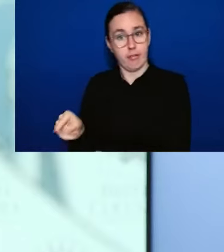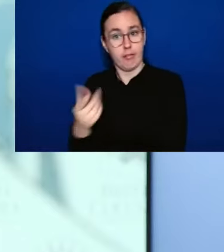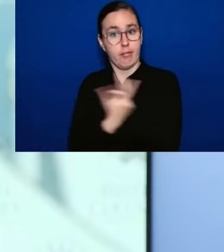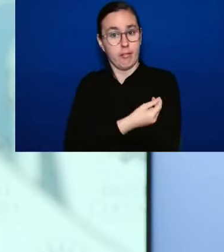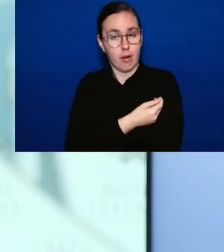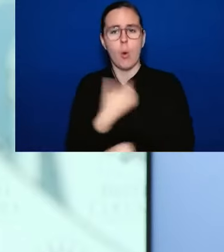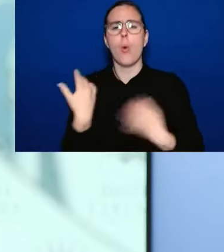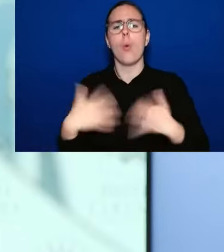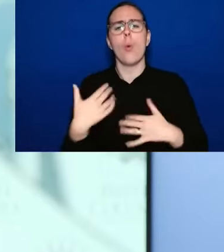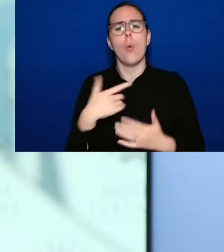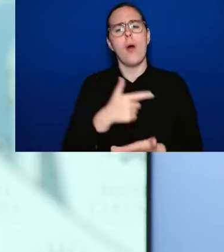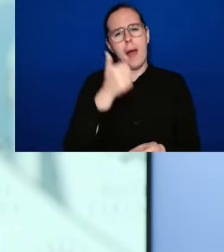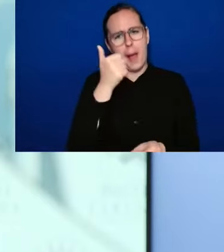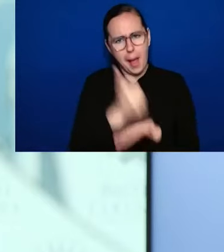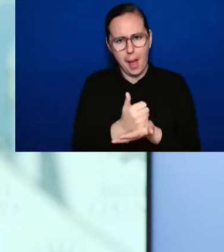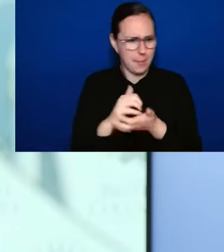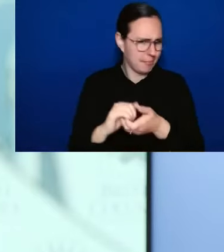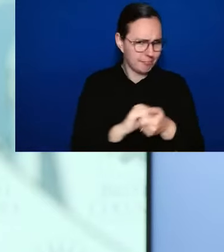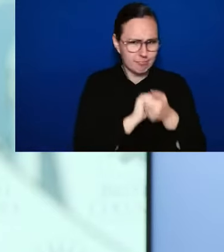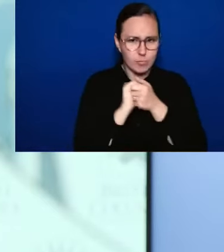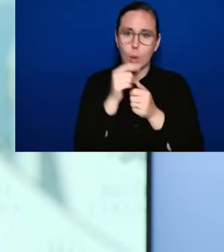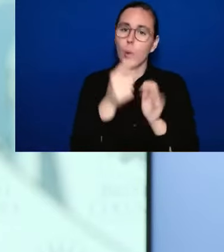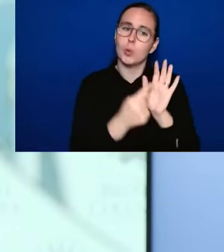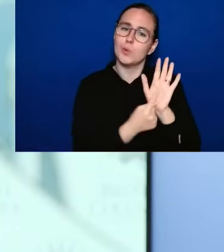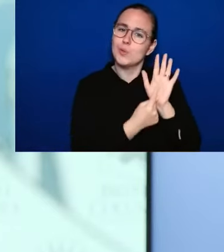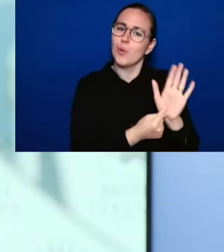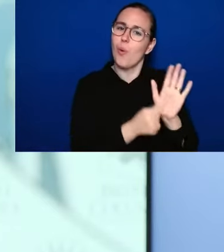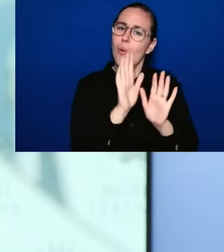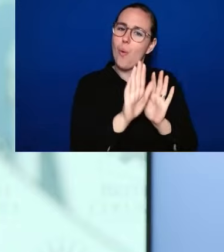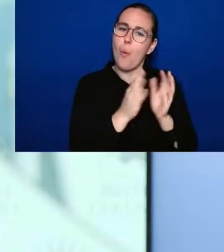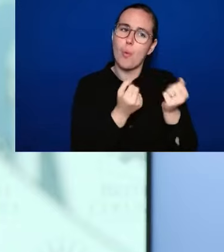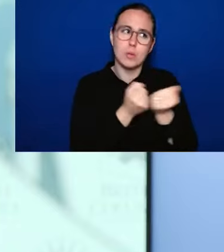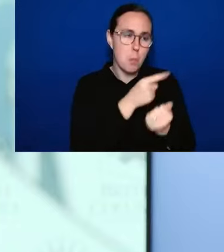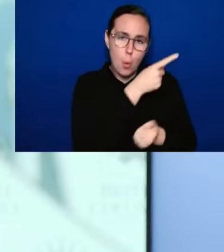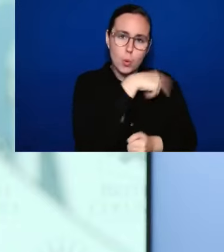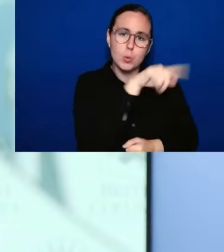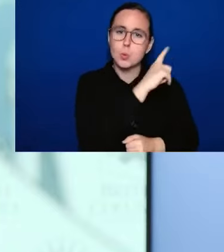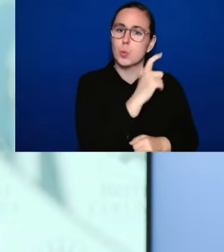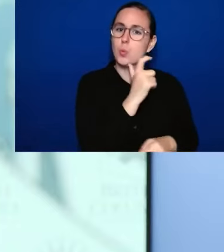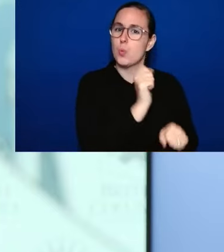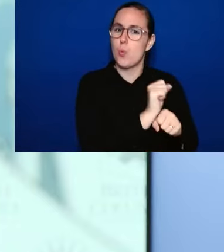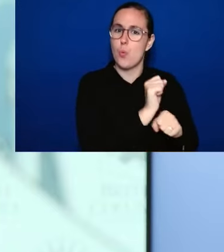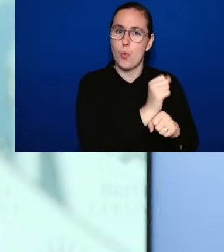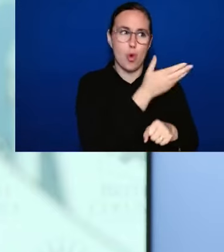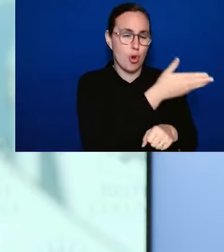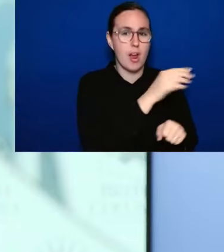of health care workers and health care professionals of patience your does that you